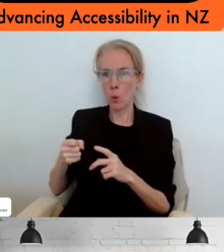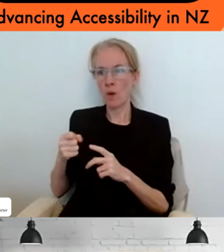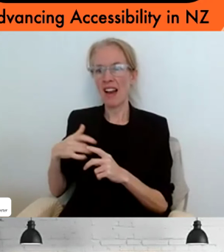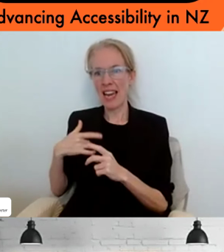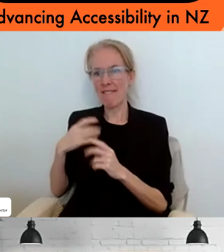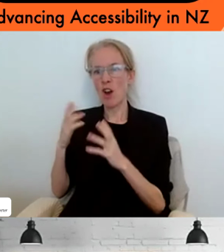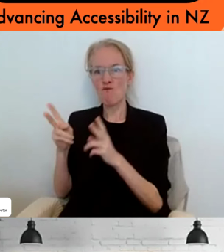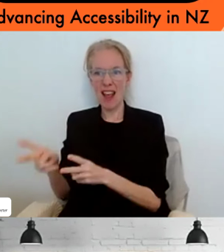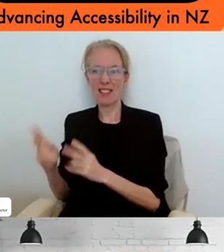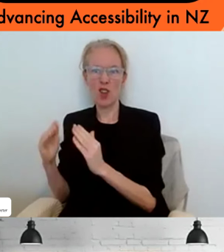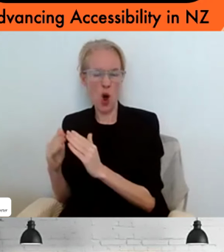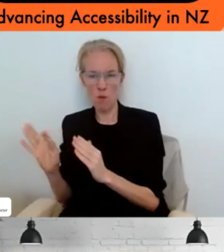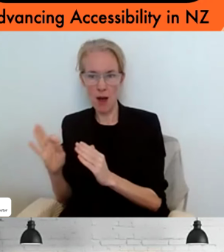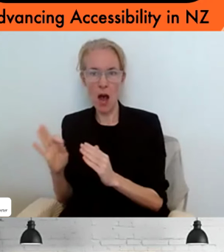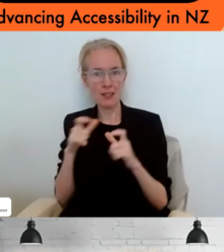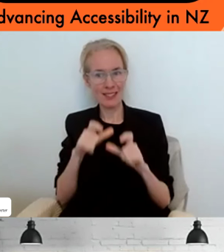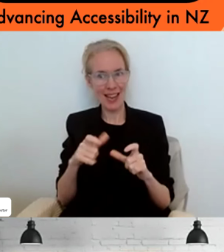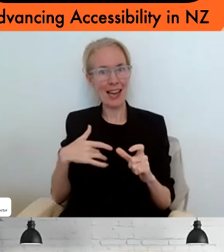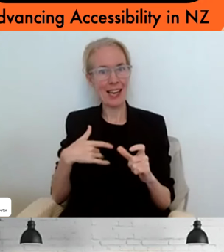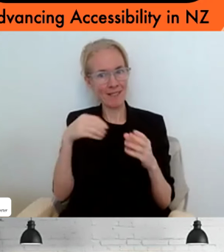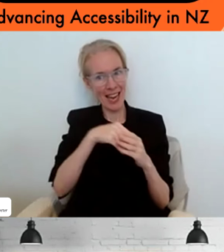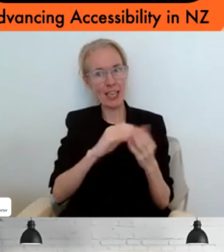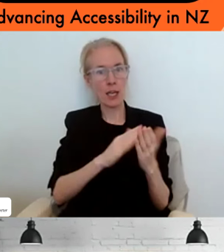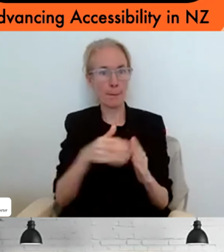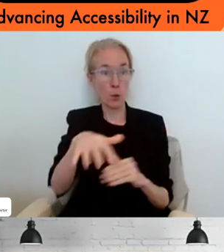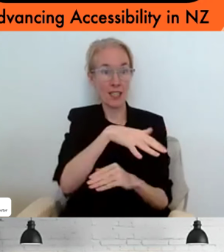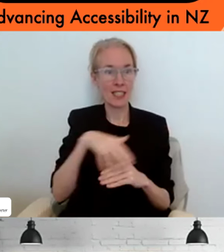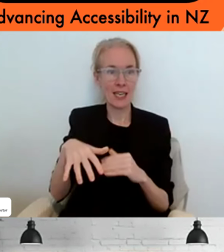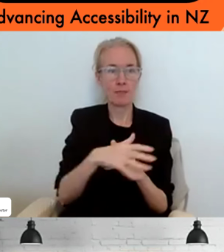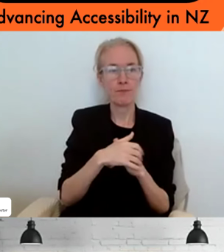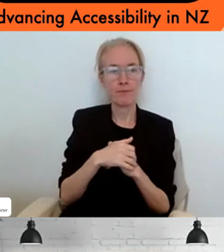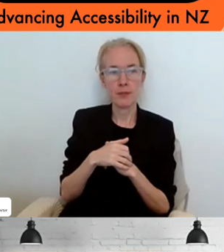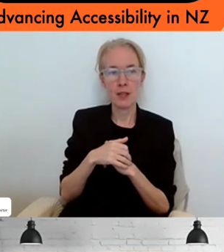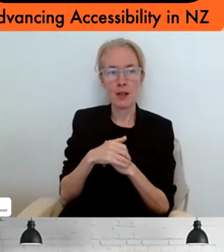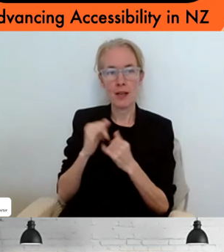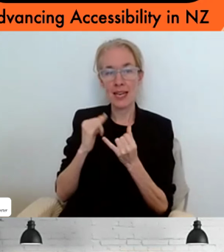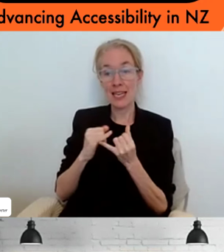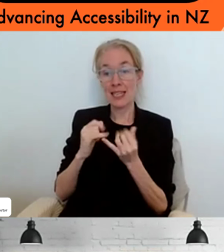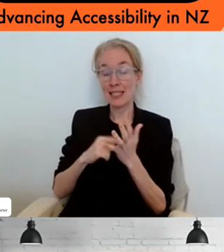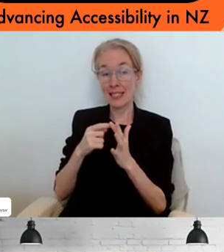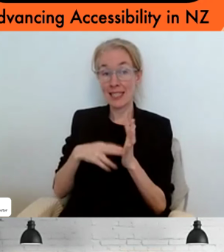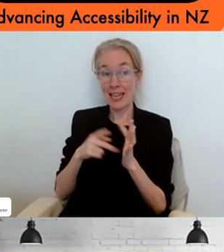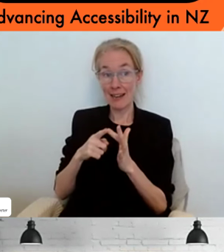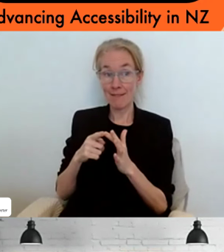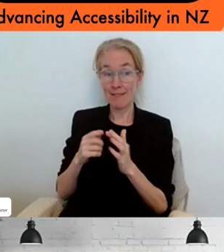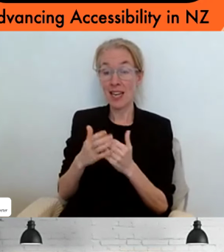is that the housing sector is under a lot of pressures, all aspects.